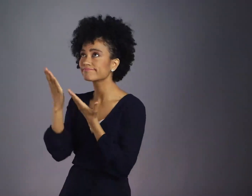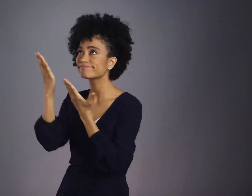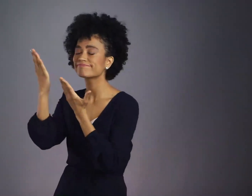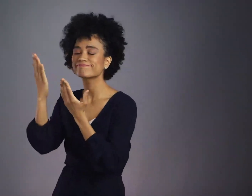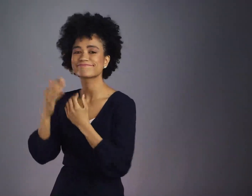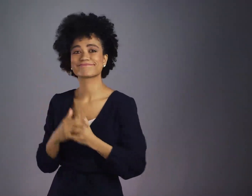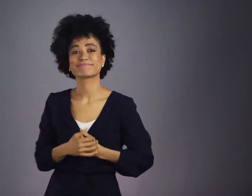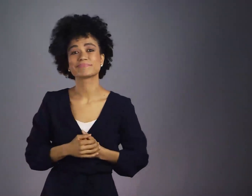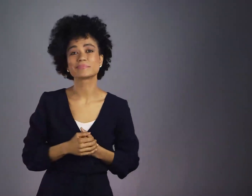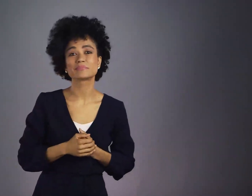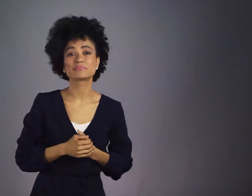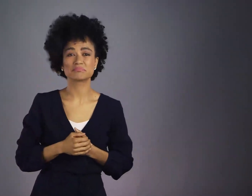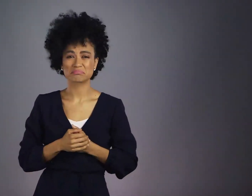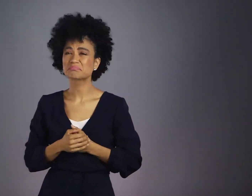good and bad.